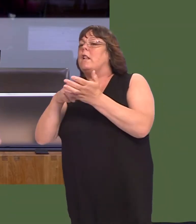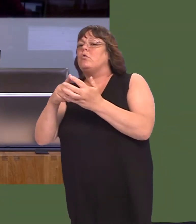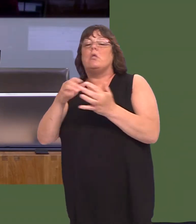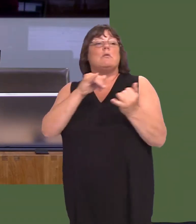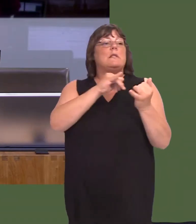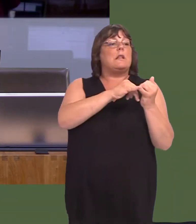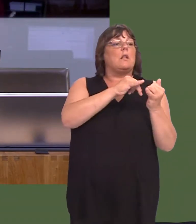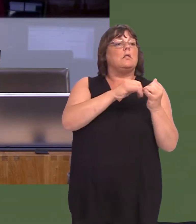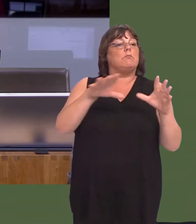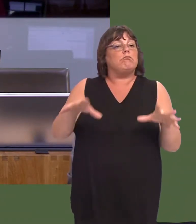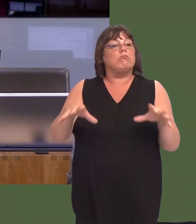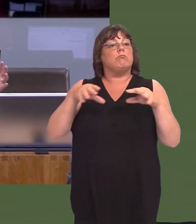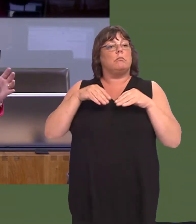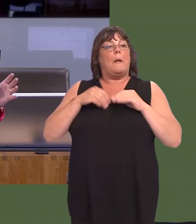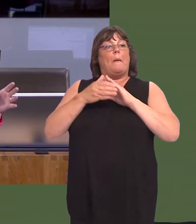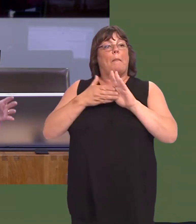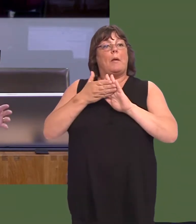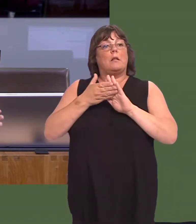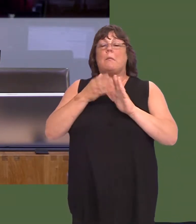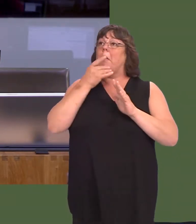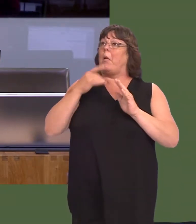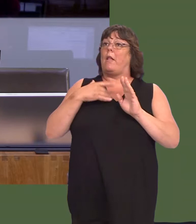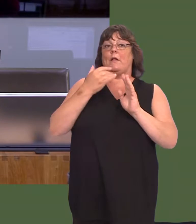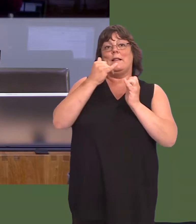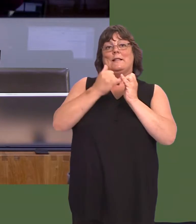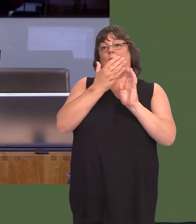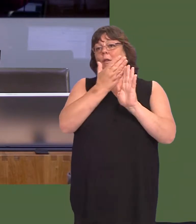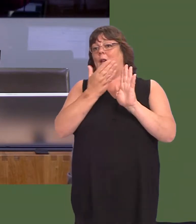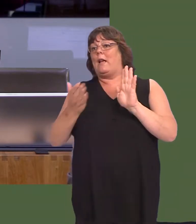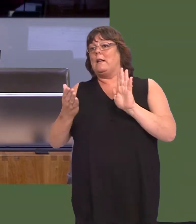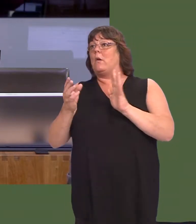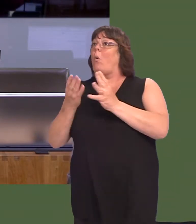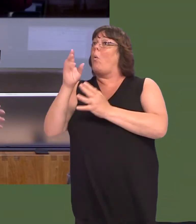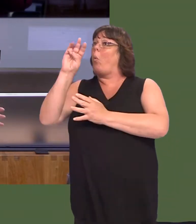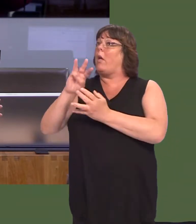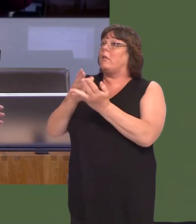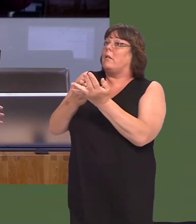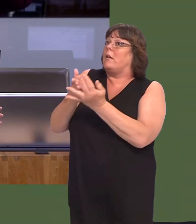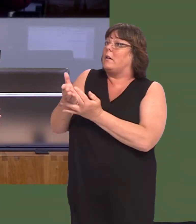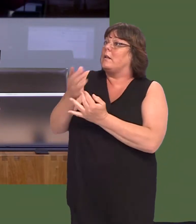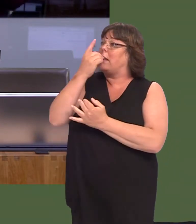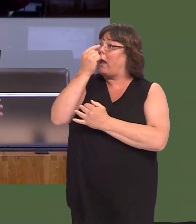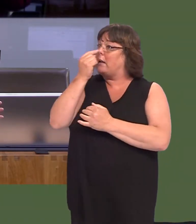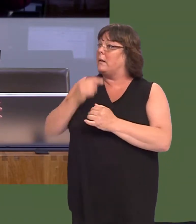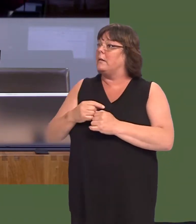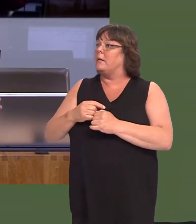to the people in south-east Wales but not able to take on board patients who will be